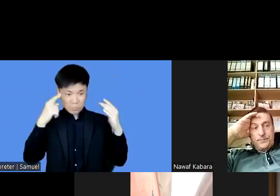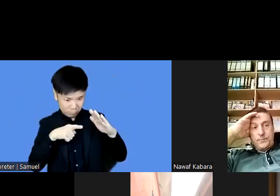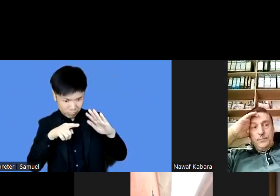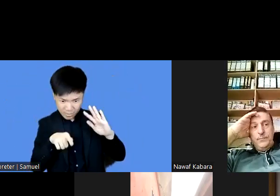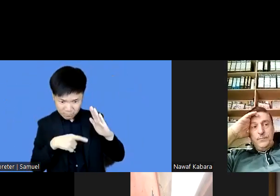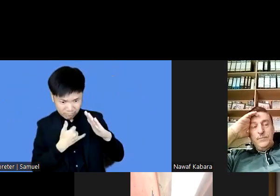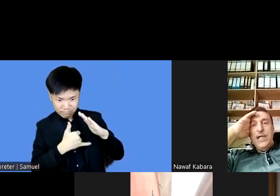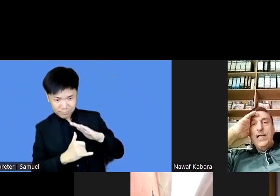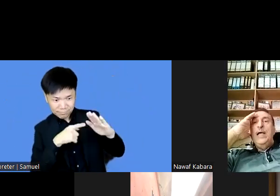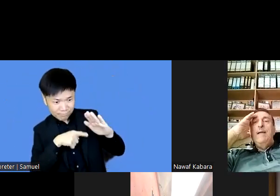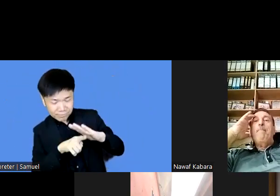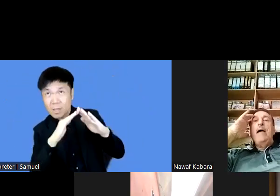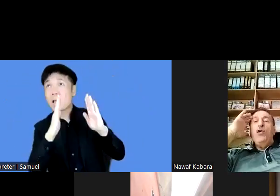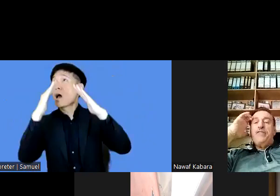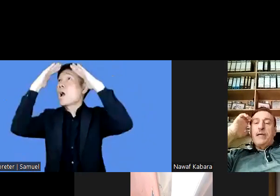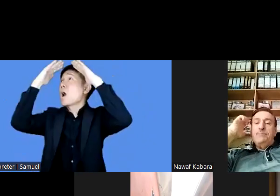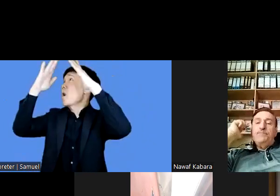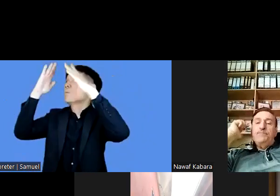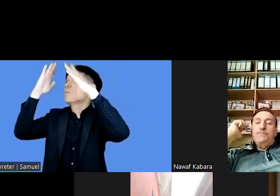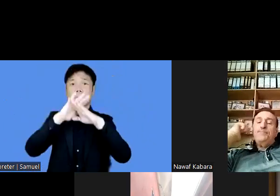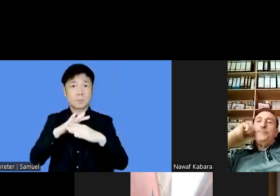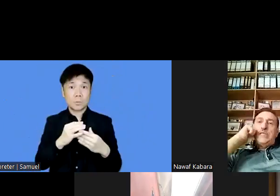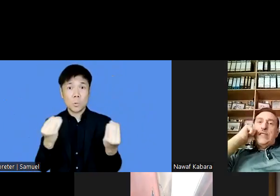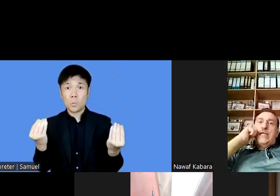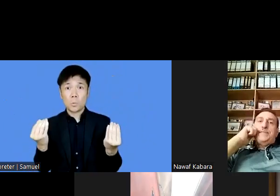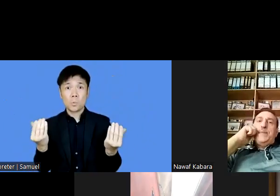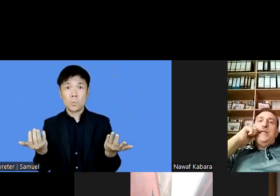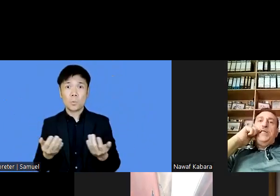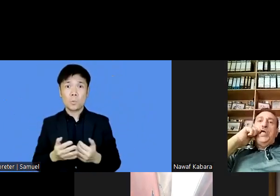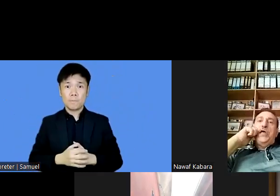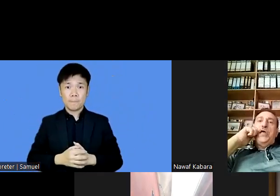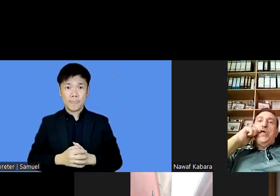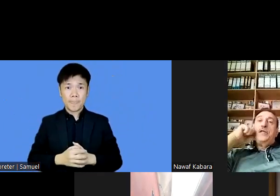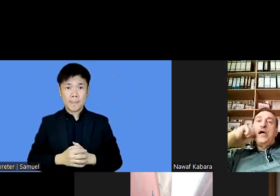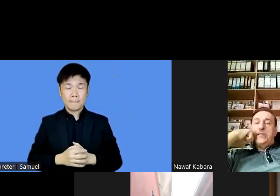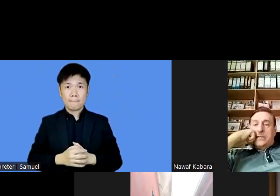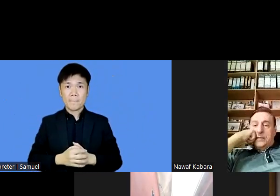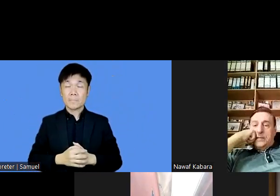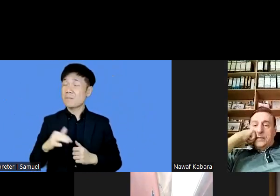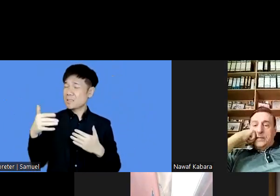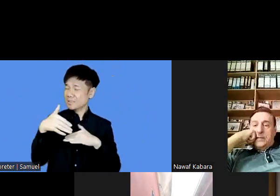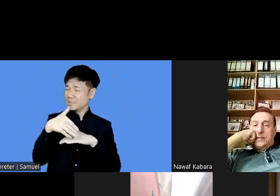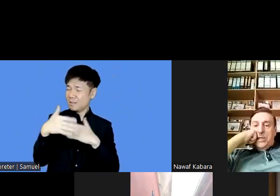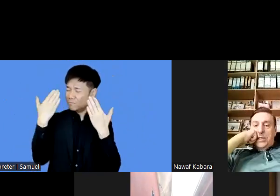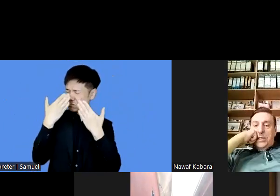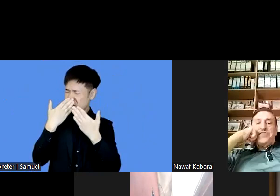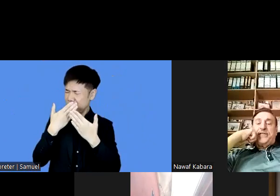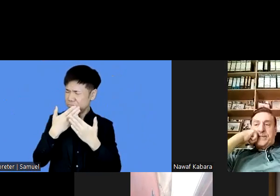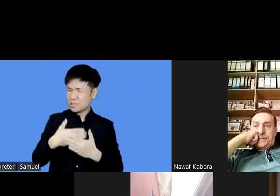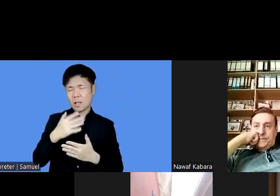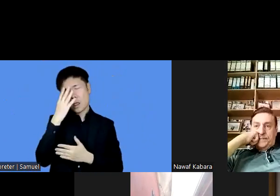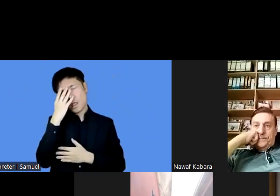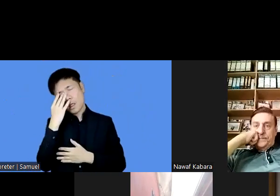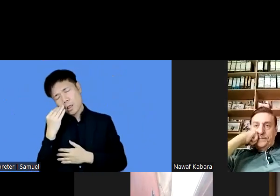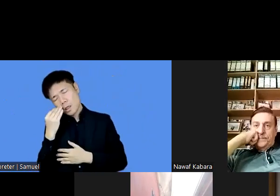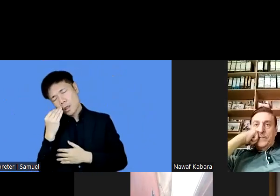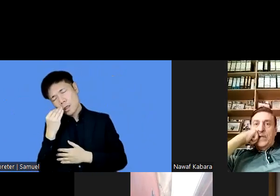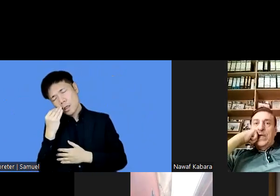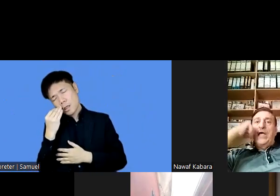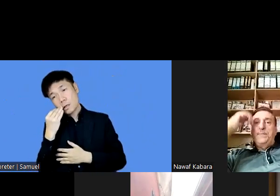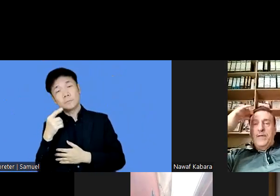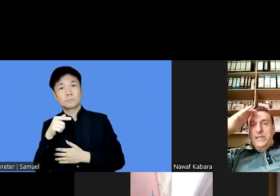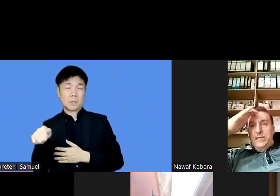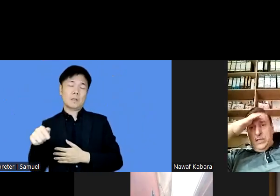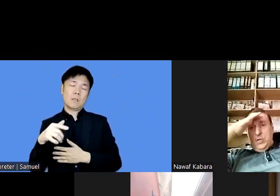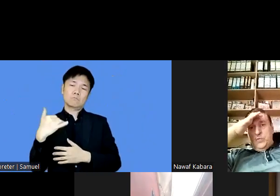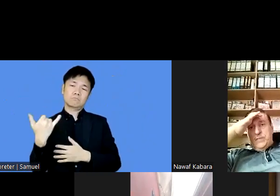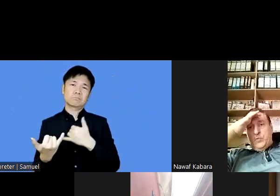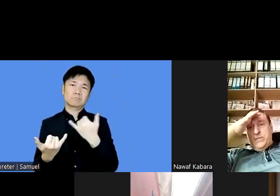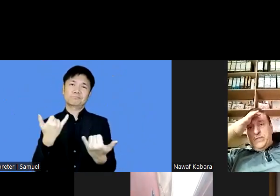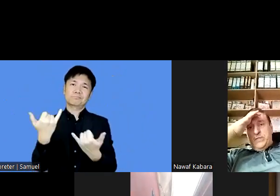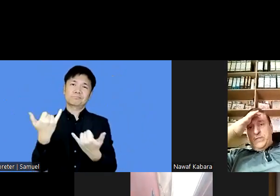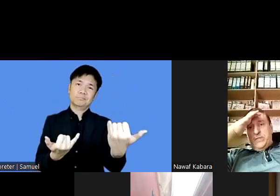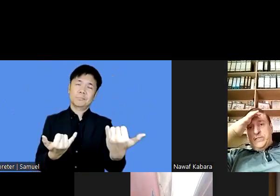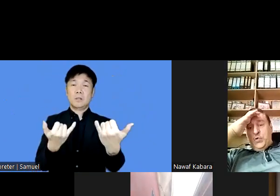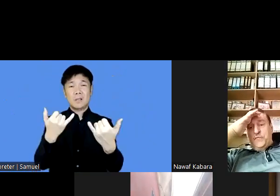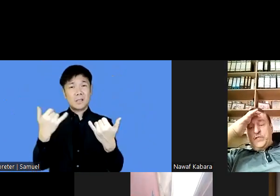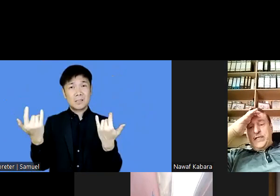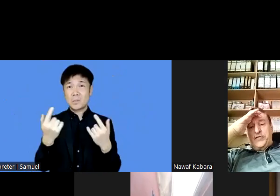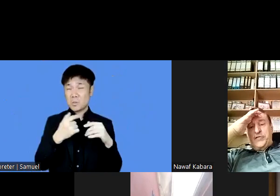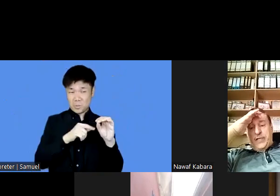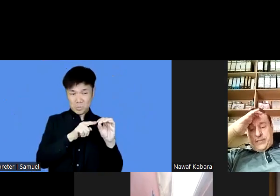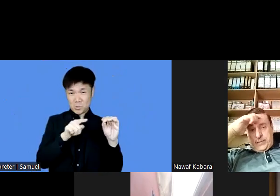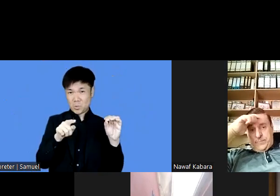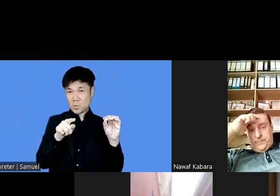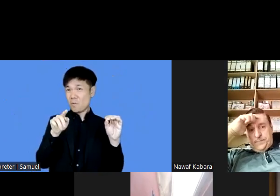Many of them spent their night in the streets.